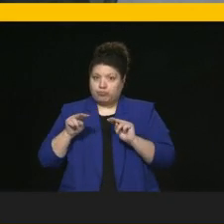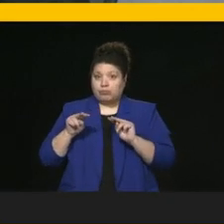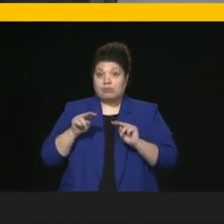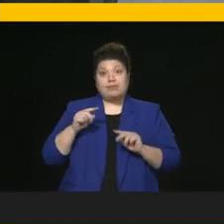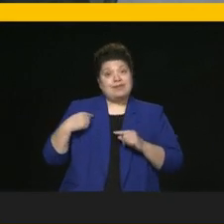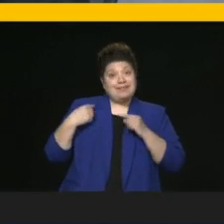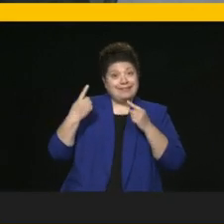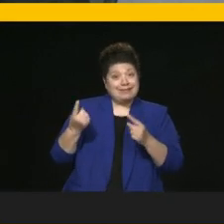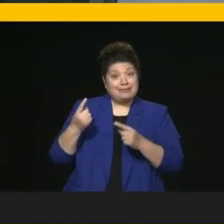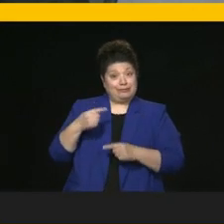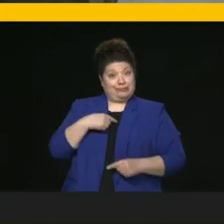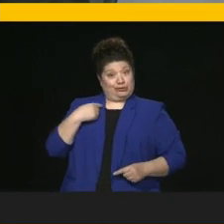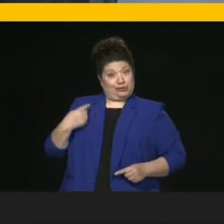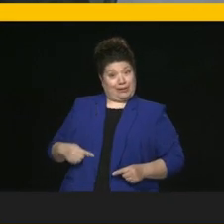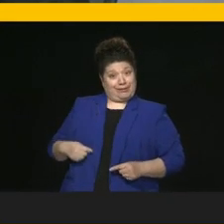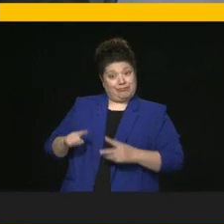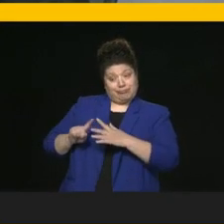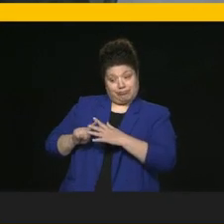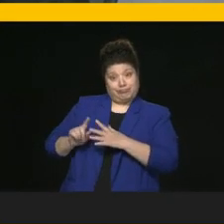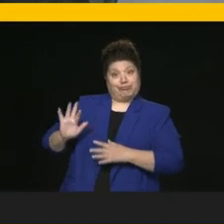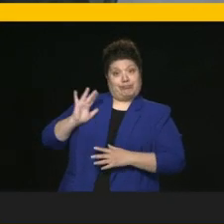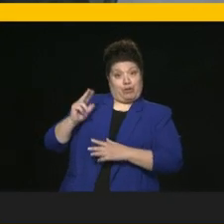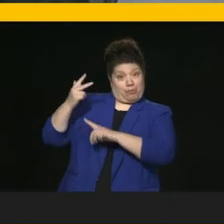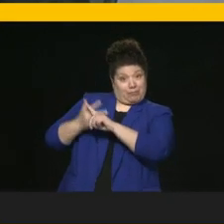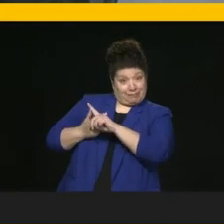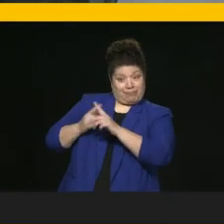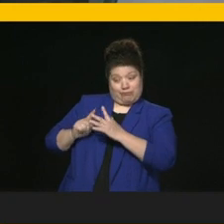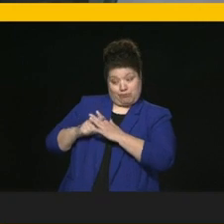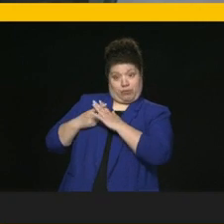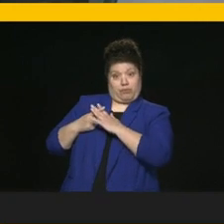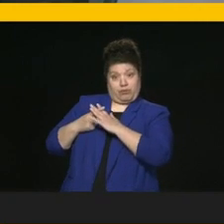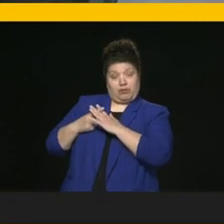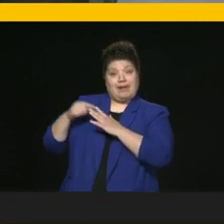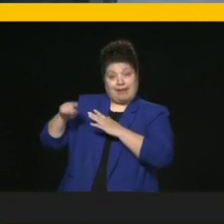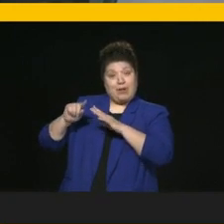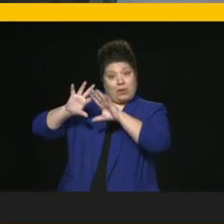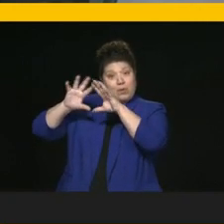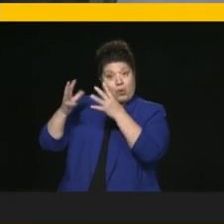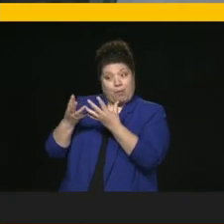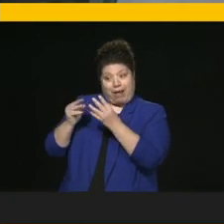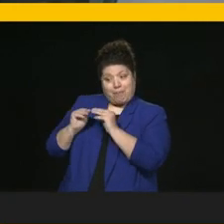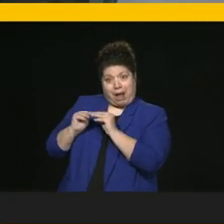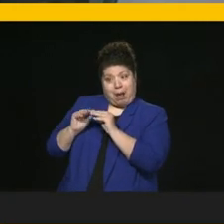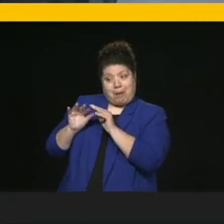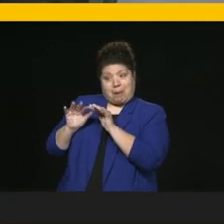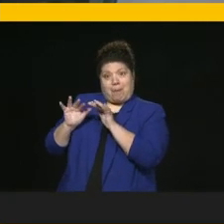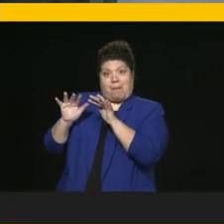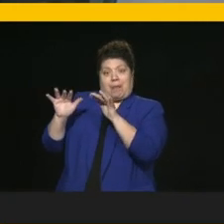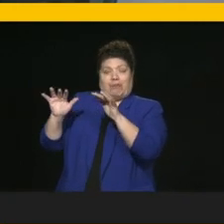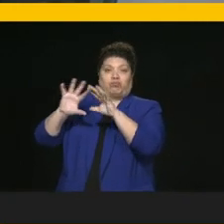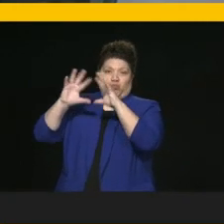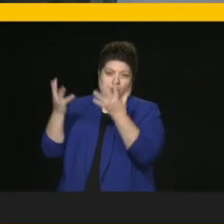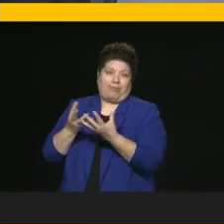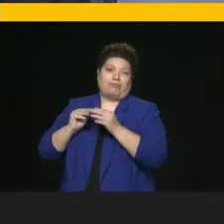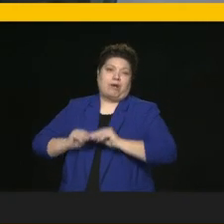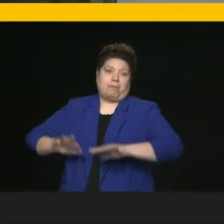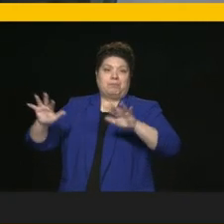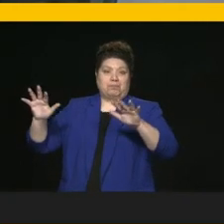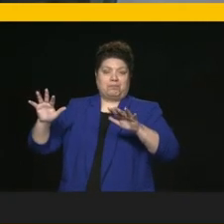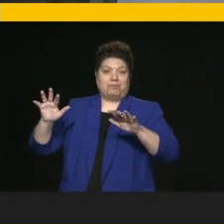IN JUST OVER THREE MONTHS, THE FIRST CLUSTER OF COVID-19 CASES